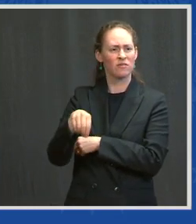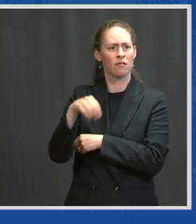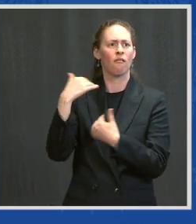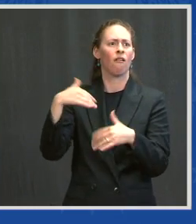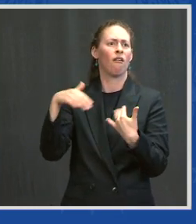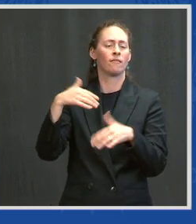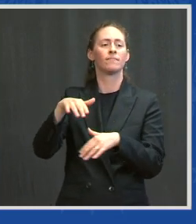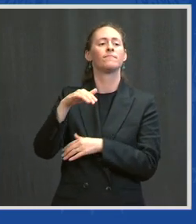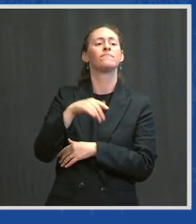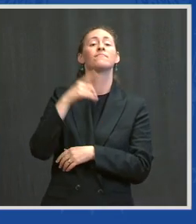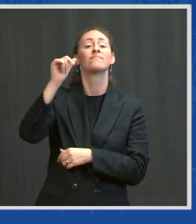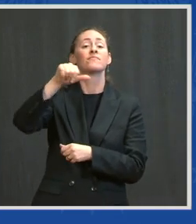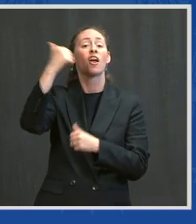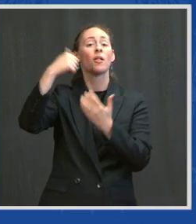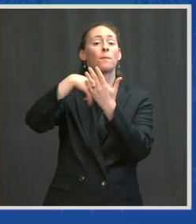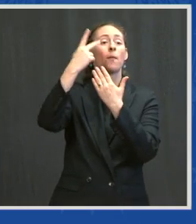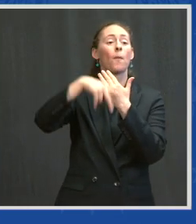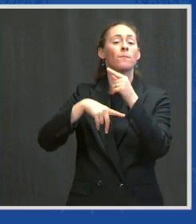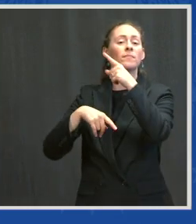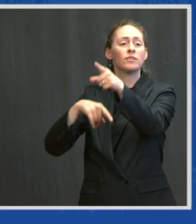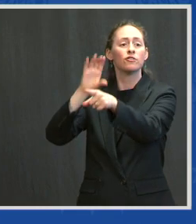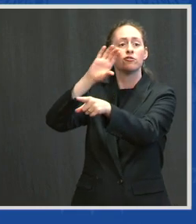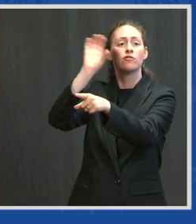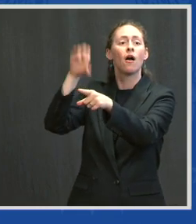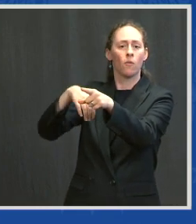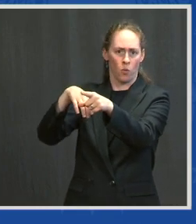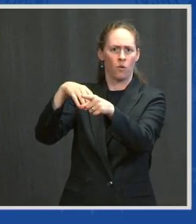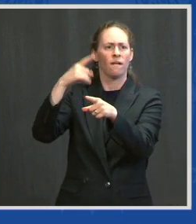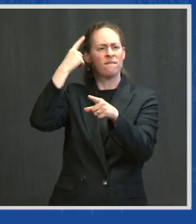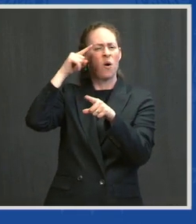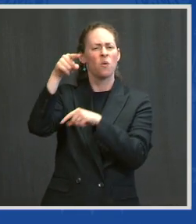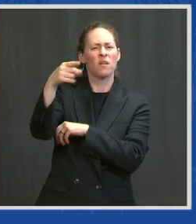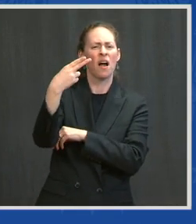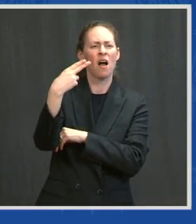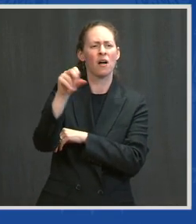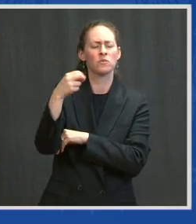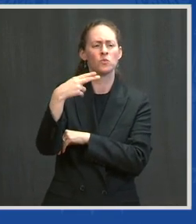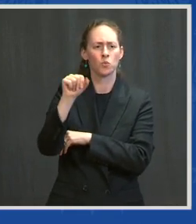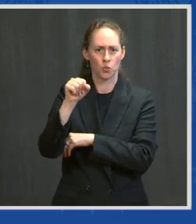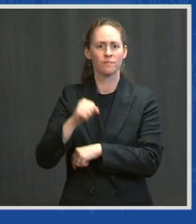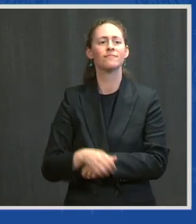and an adult mentor and behavioral therapy led to a 45 percent drop in violence.